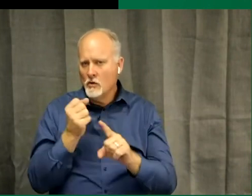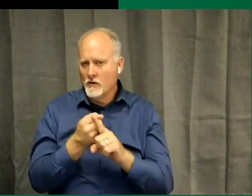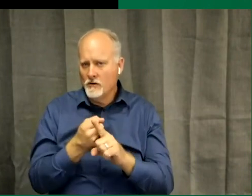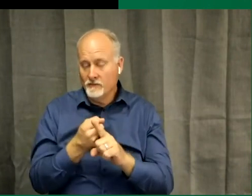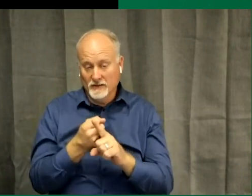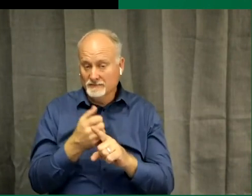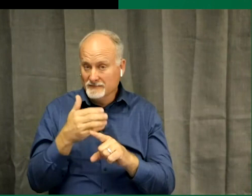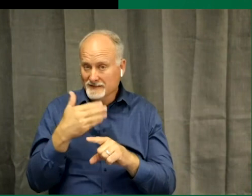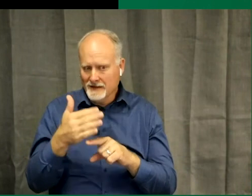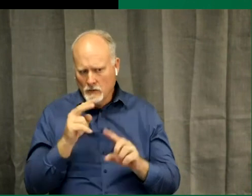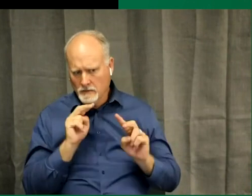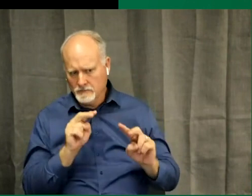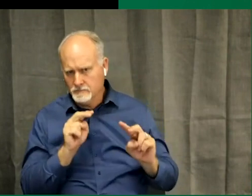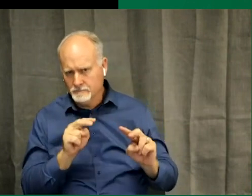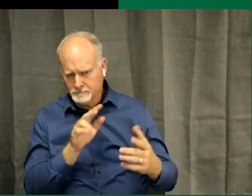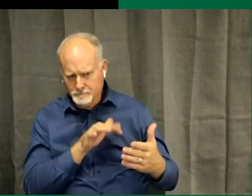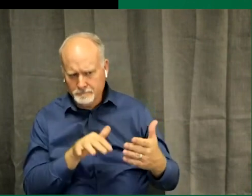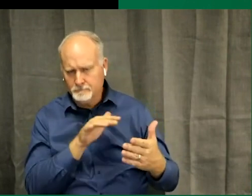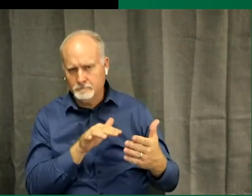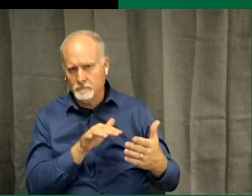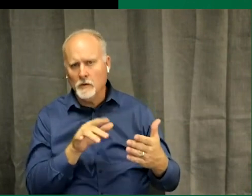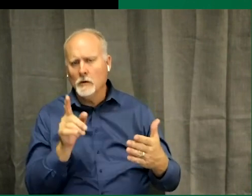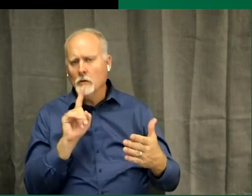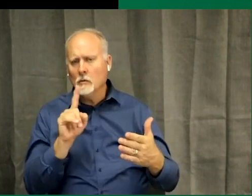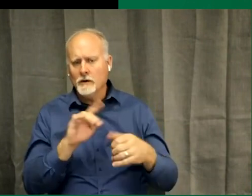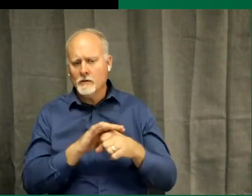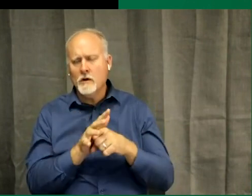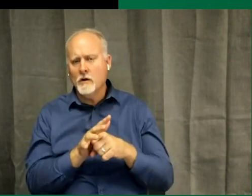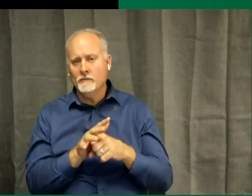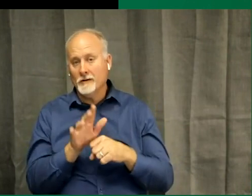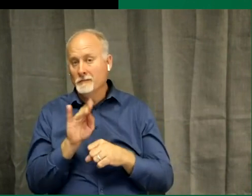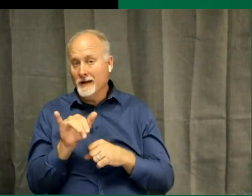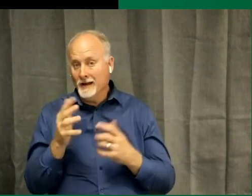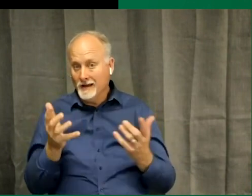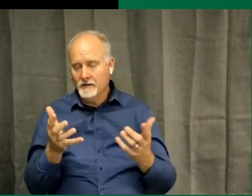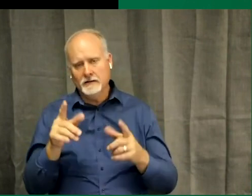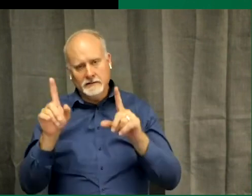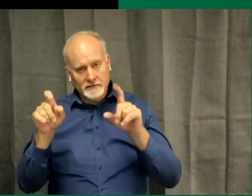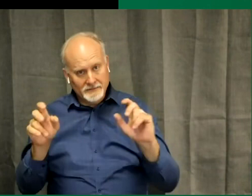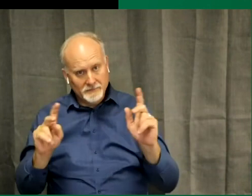we monitor we can figure out where the covid cases are by testing people and once we test them we can